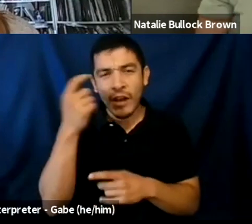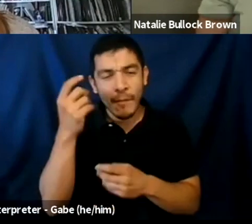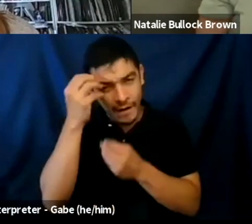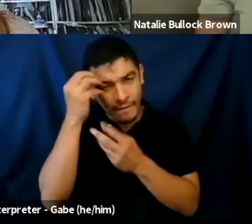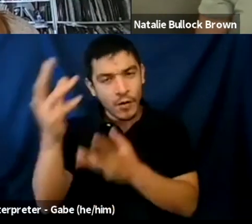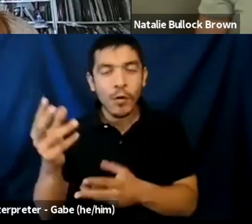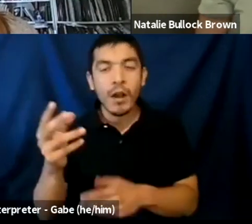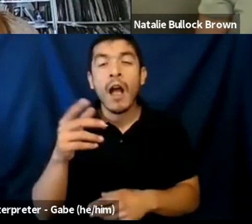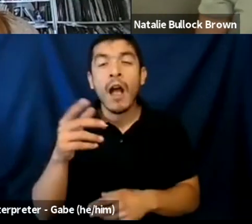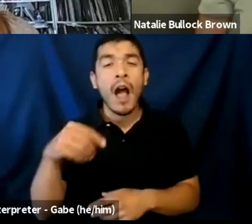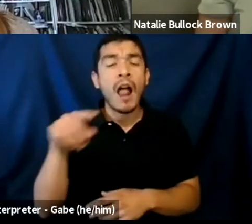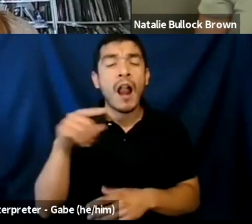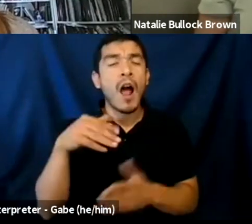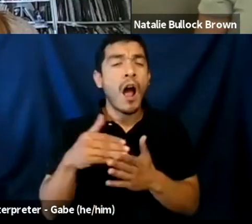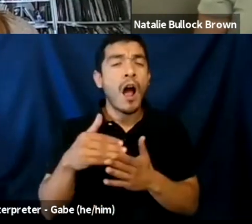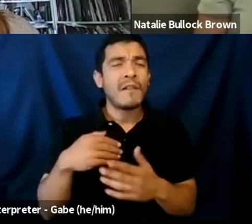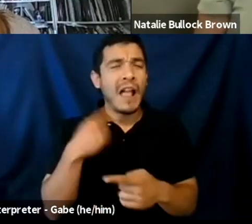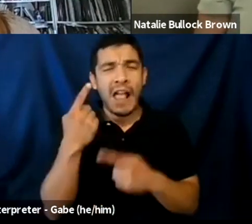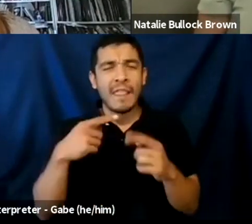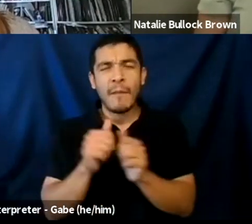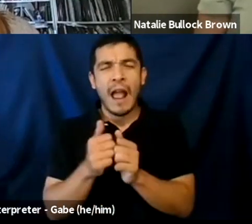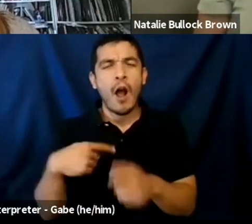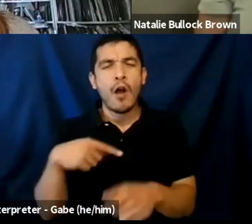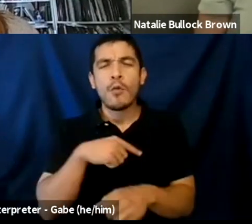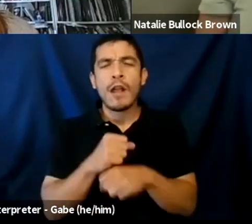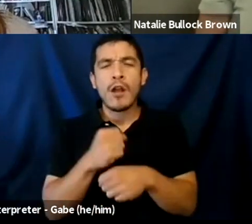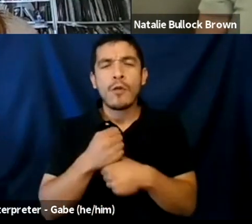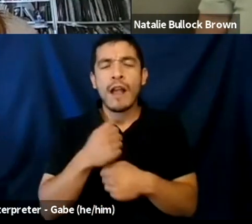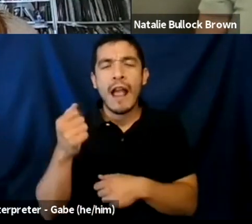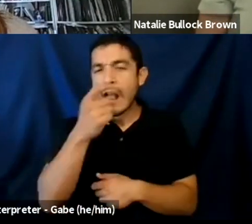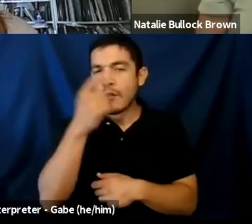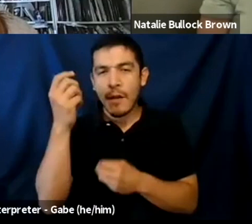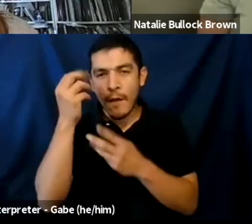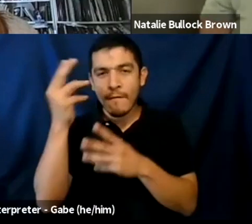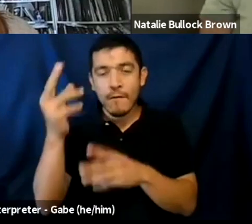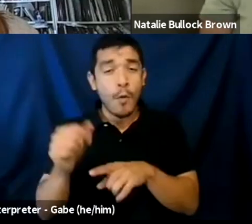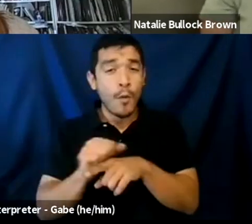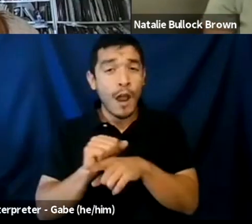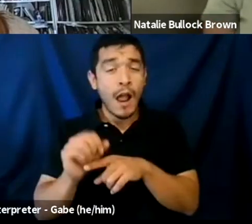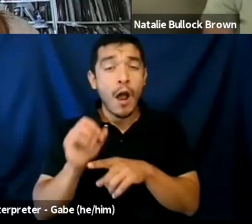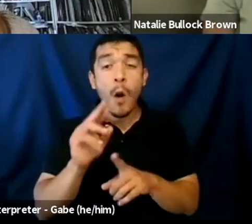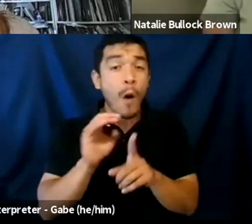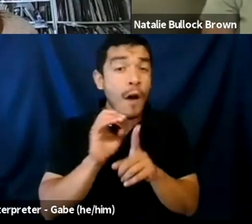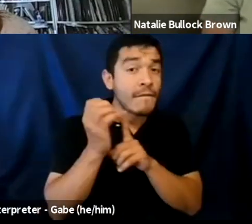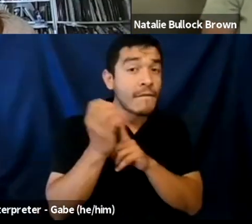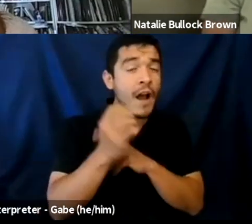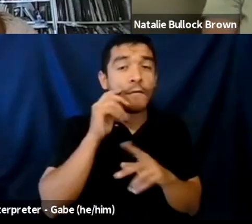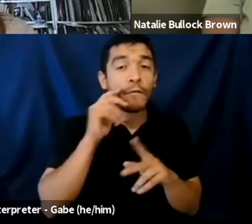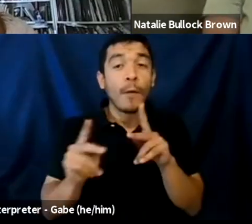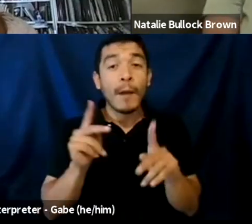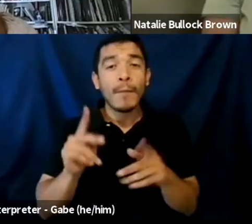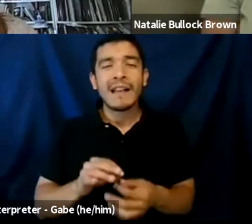well, how do we create a trauma informed practice or environment for folks, especially for thinking about interviewing